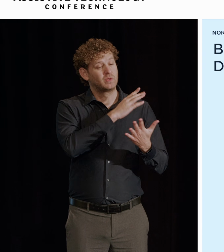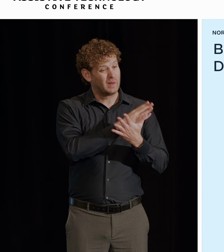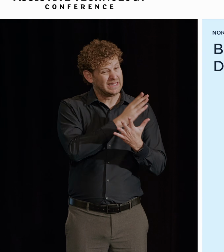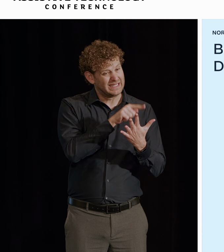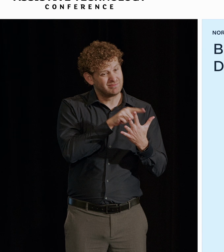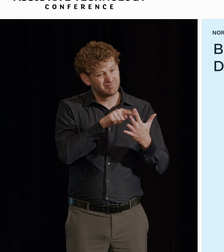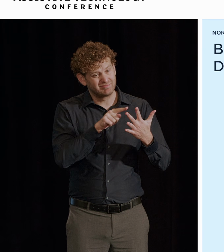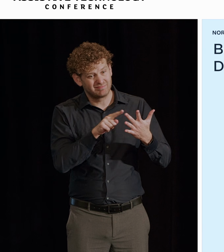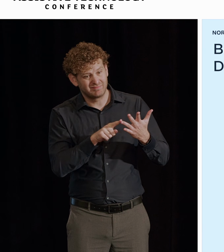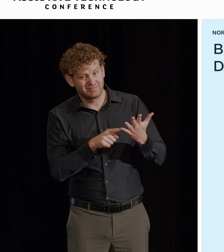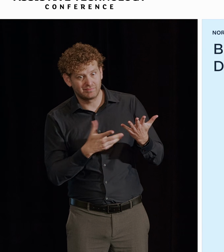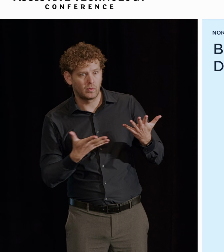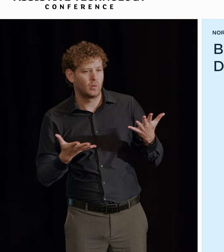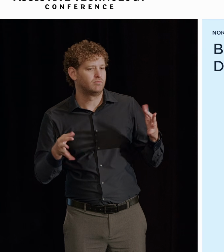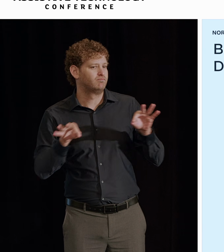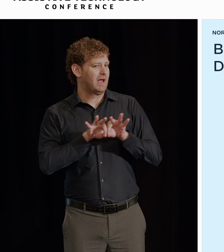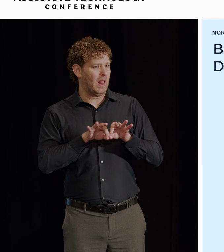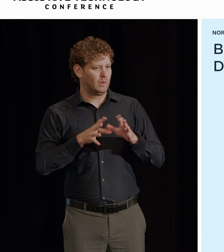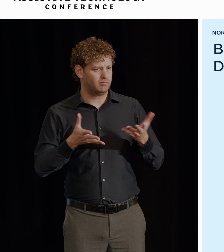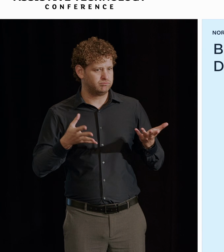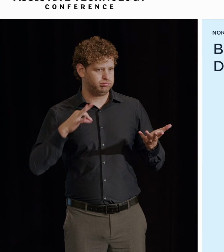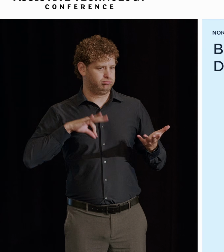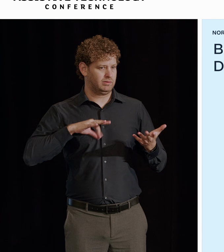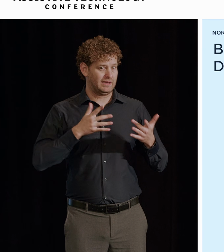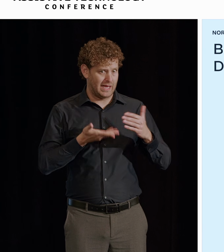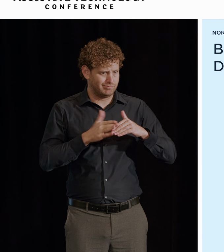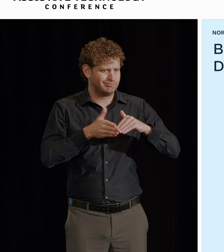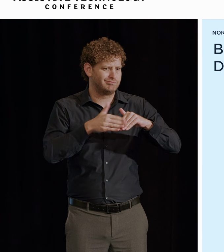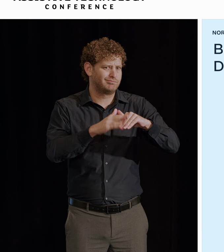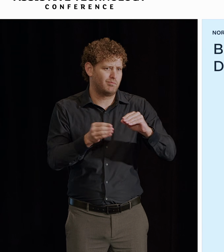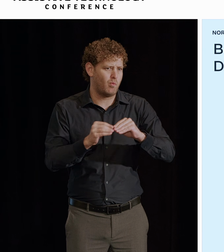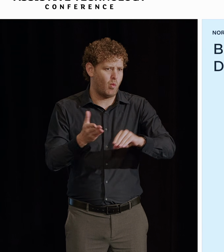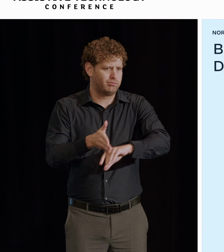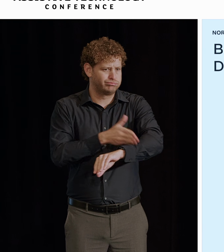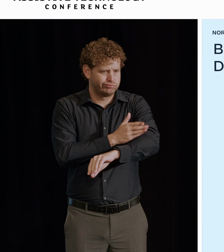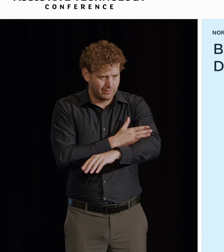can be further enriched, further enhanced by working closely with the community. So that's the